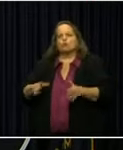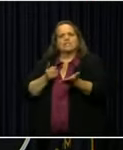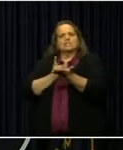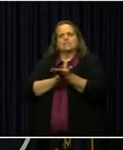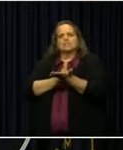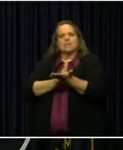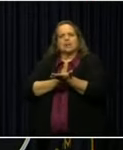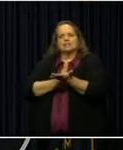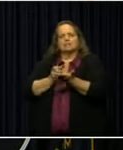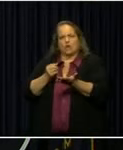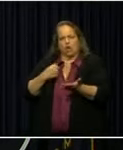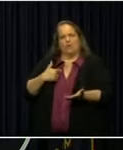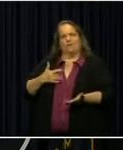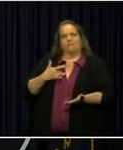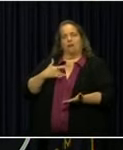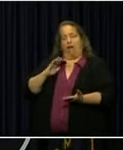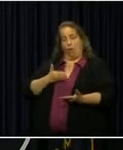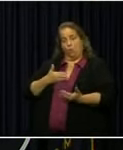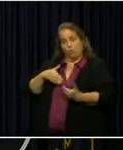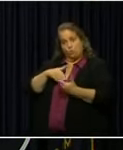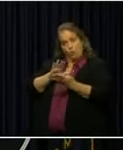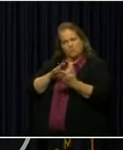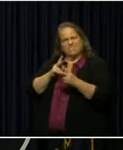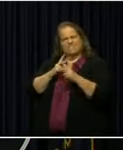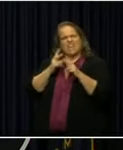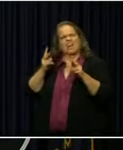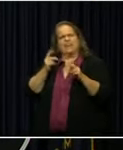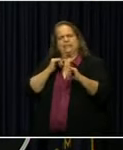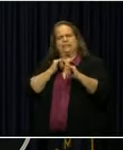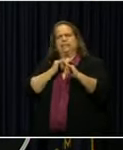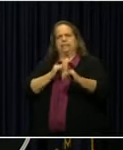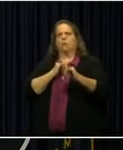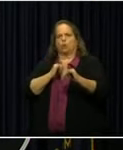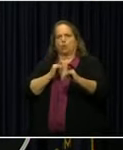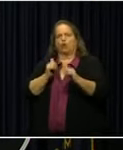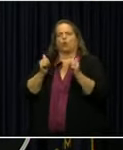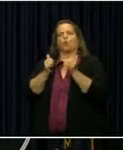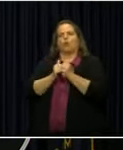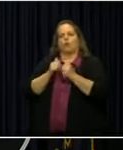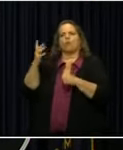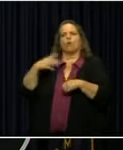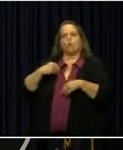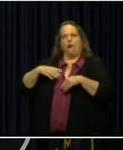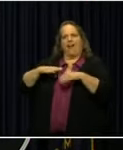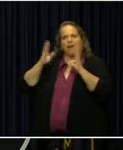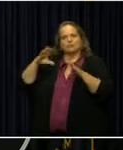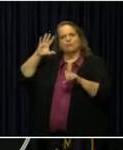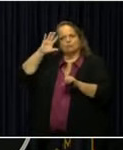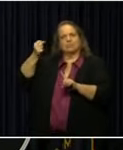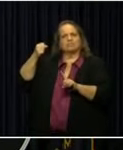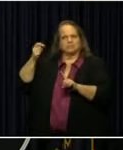IS OUR BENCHMARKS, IF WE CAN GO BACK TO THE PRESIDENT'S SLIDE DECK.